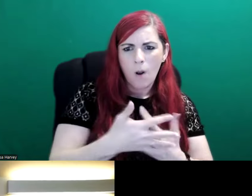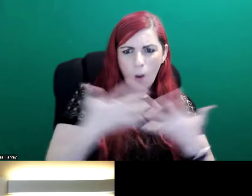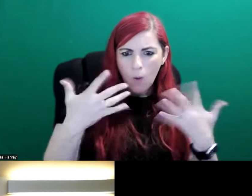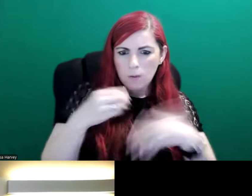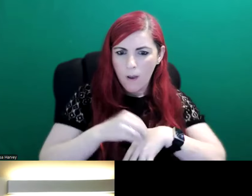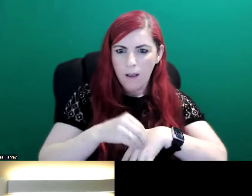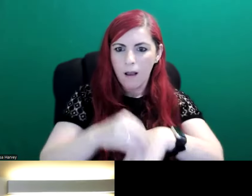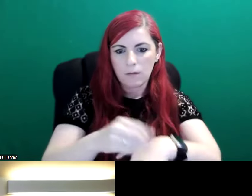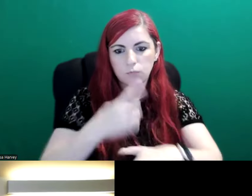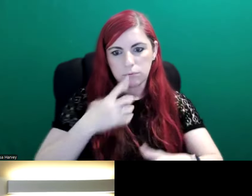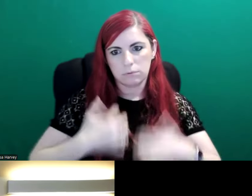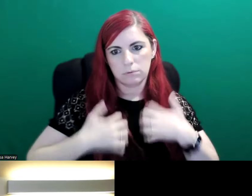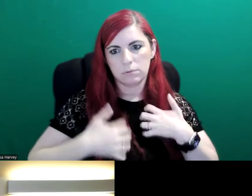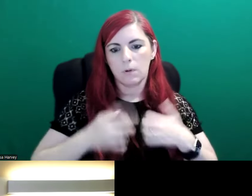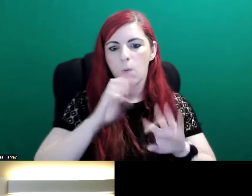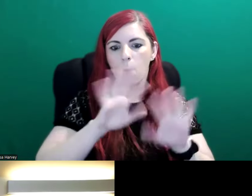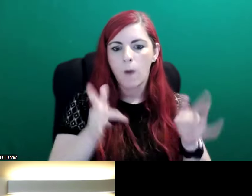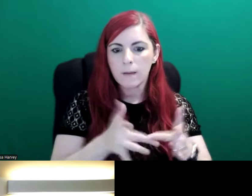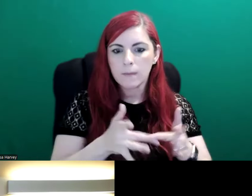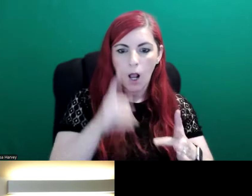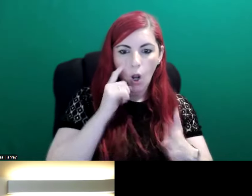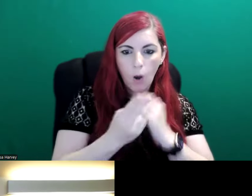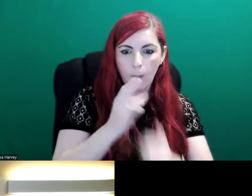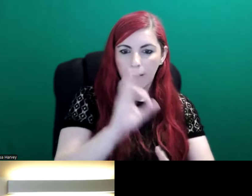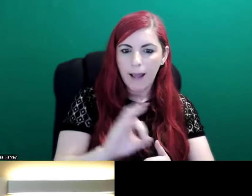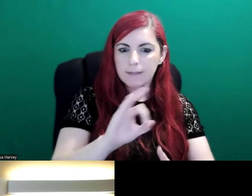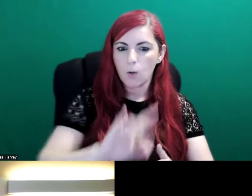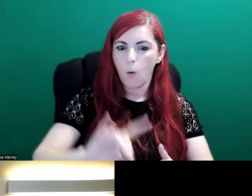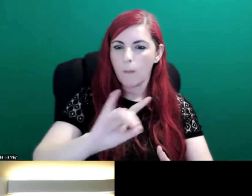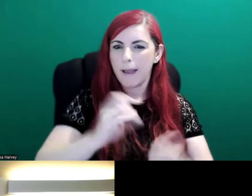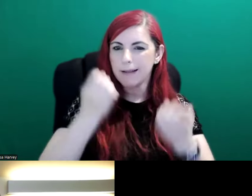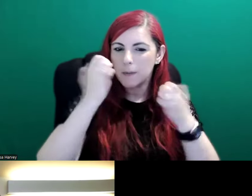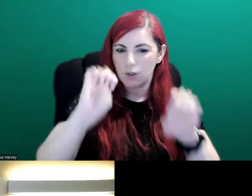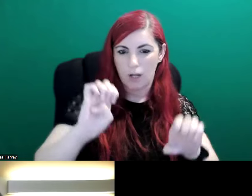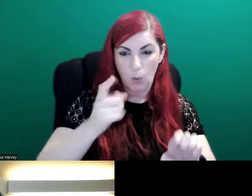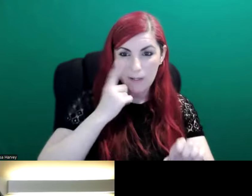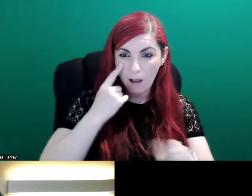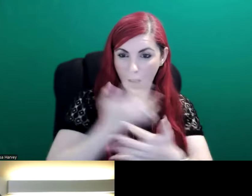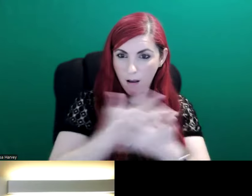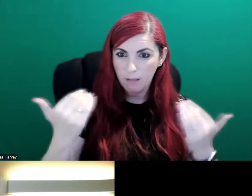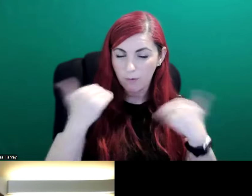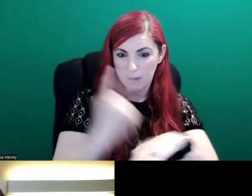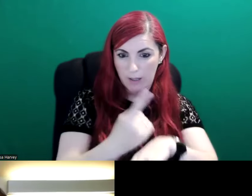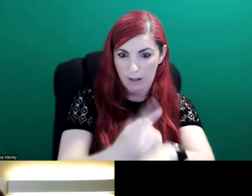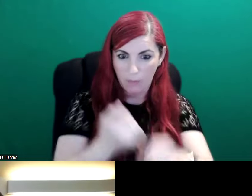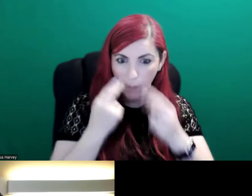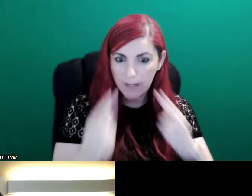website, look up the Jellett and Hone exhibition, and you'll find all the information there that you need. And you some of these things are completely free and you just